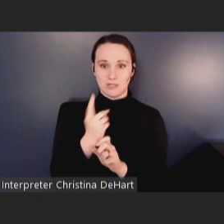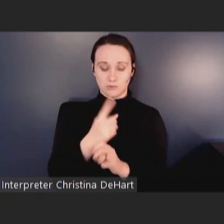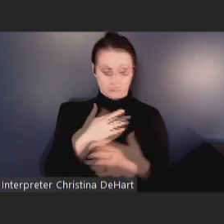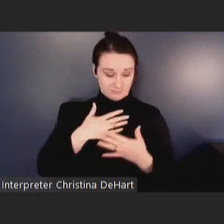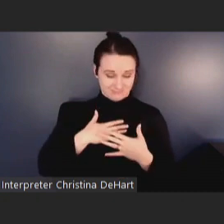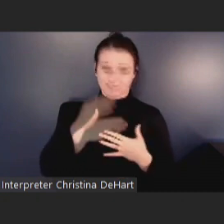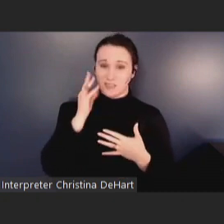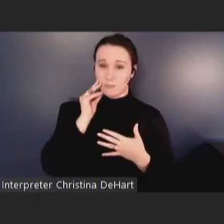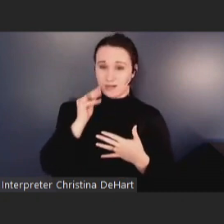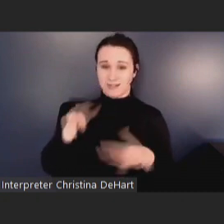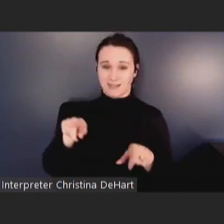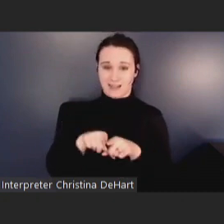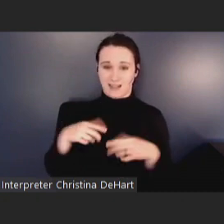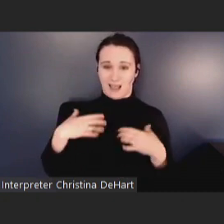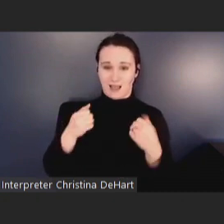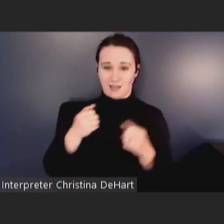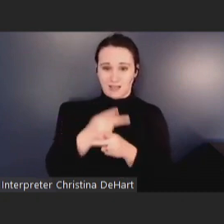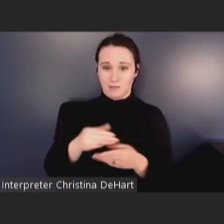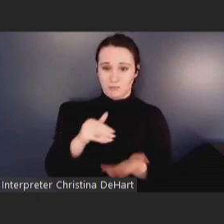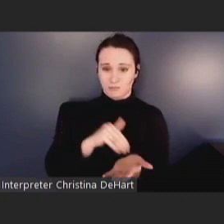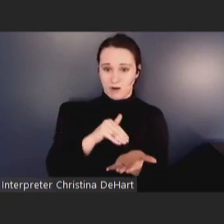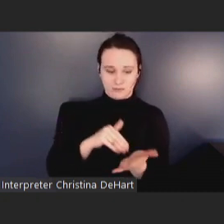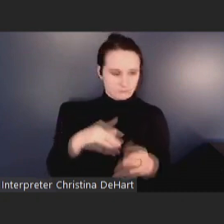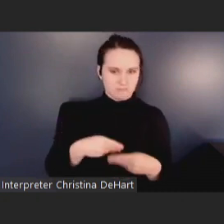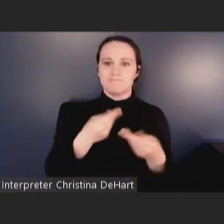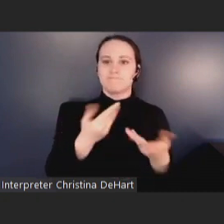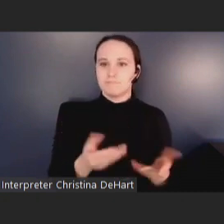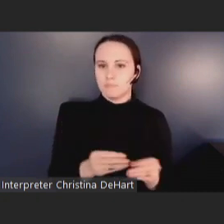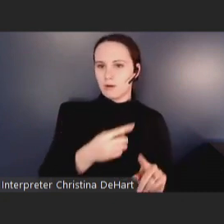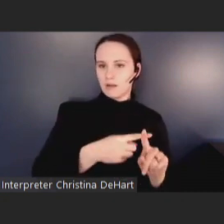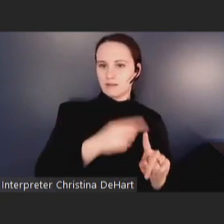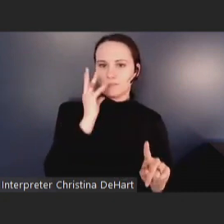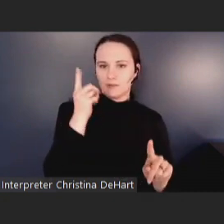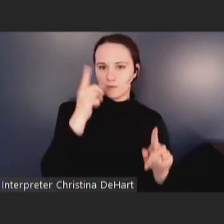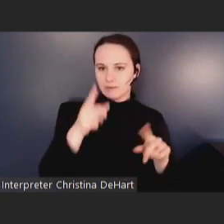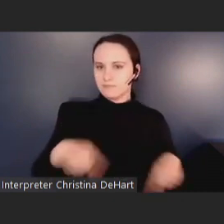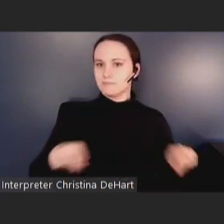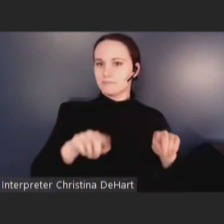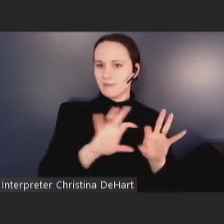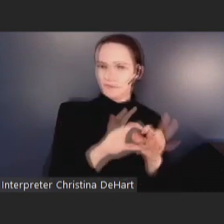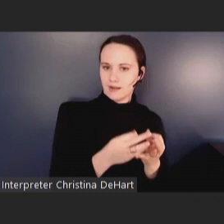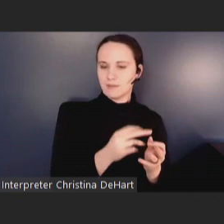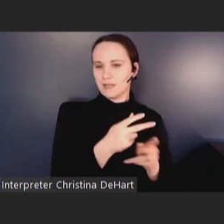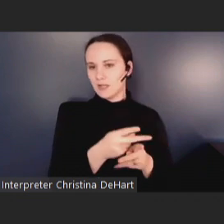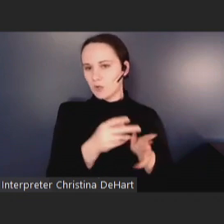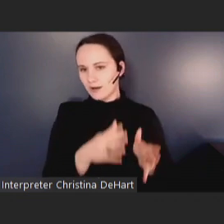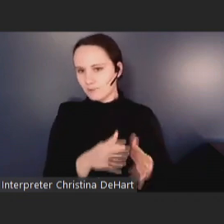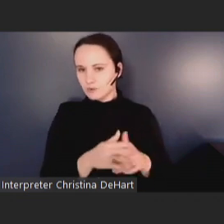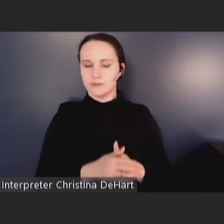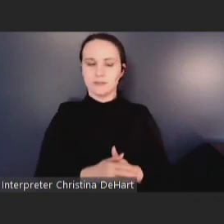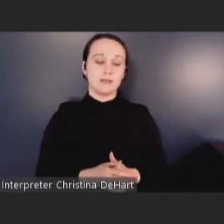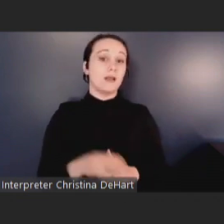positive one for the patient and for their family and caregivers. you Any tool that we can do,